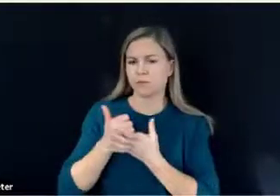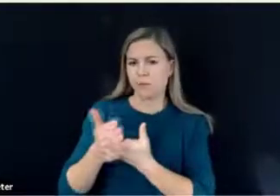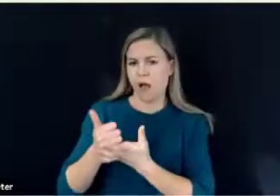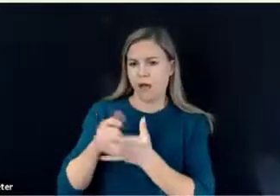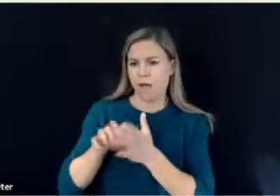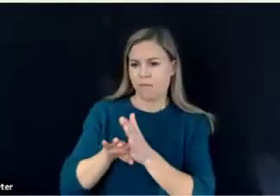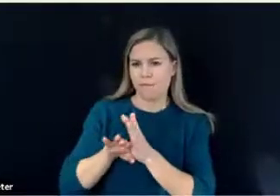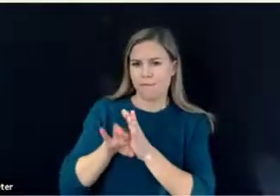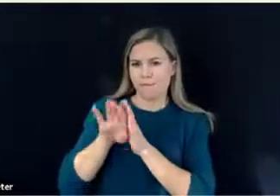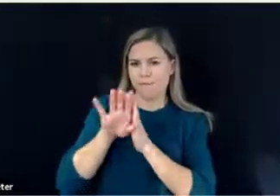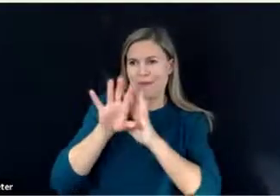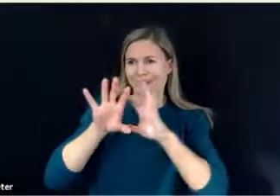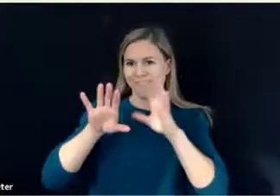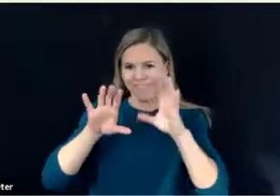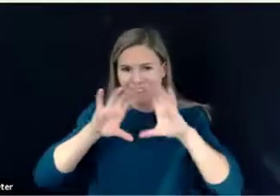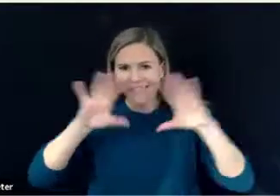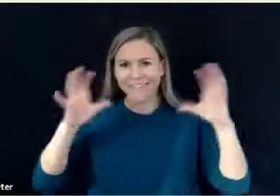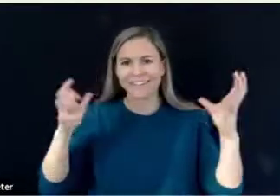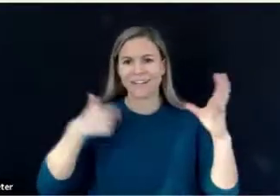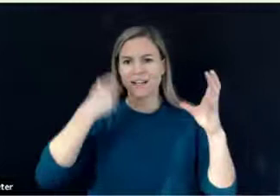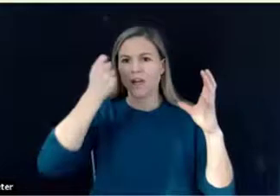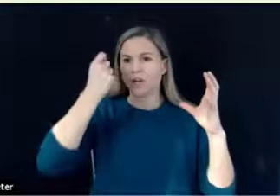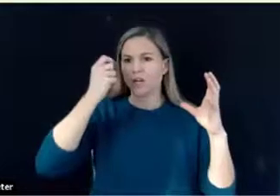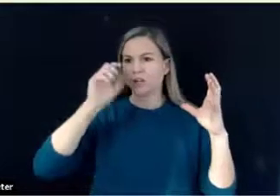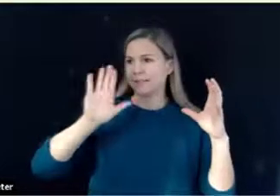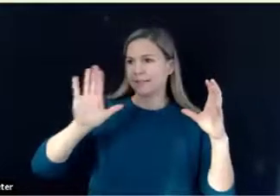about peroxisomal disorders to help us